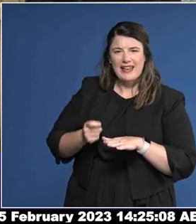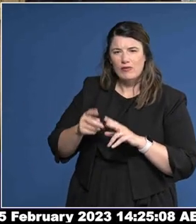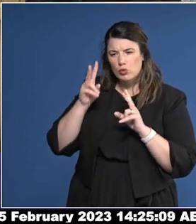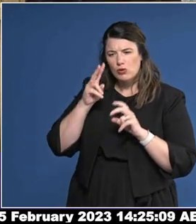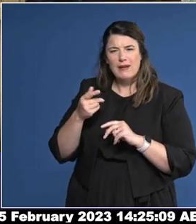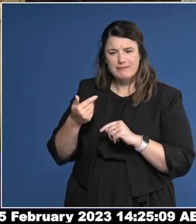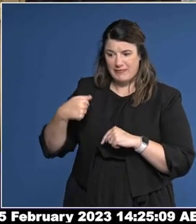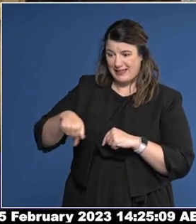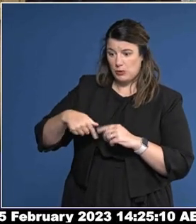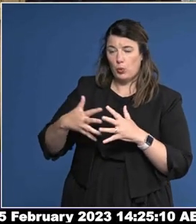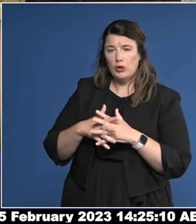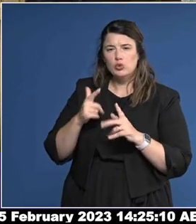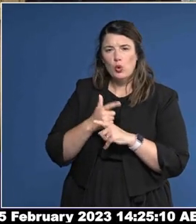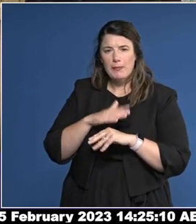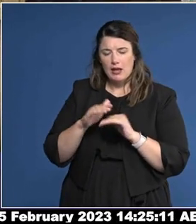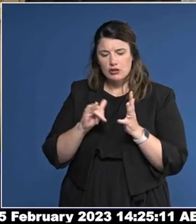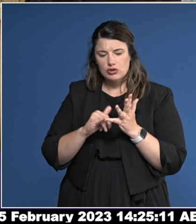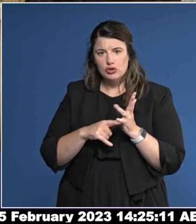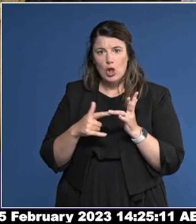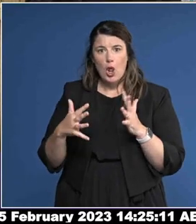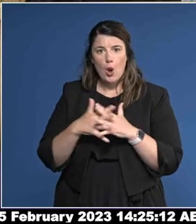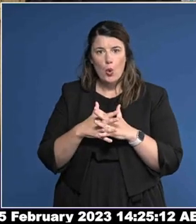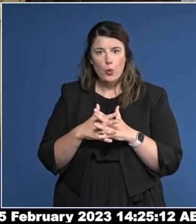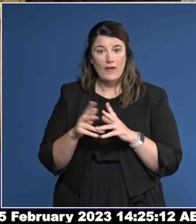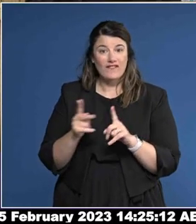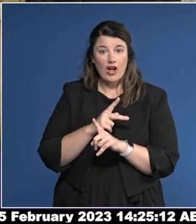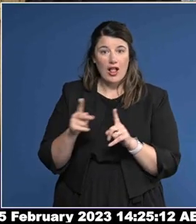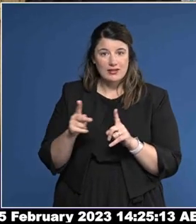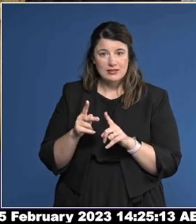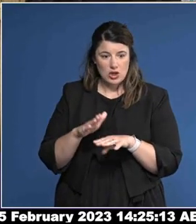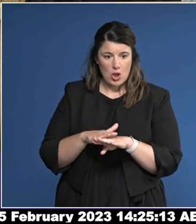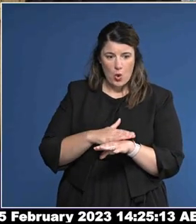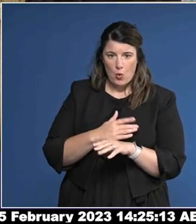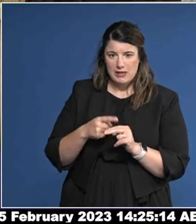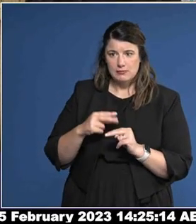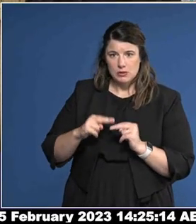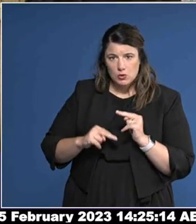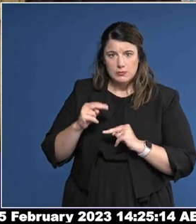So that imbalance of power and the understanding of the support worker's role in